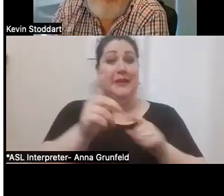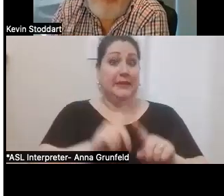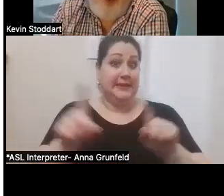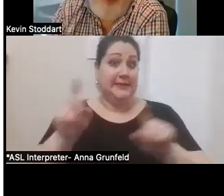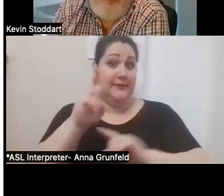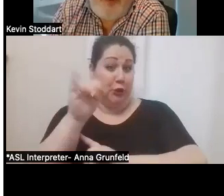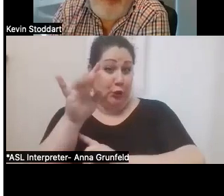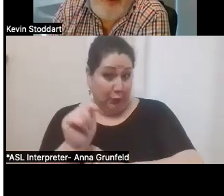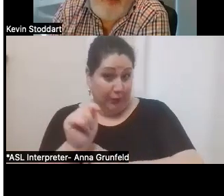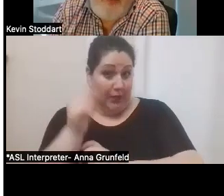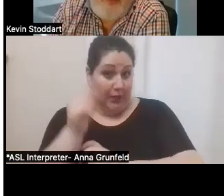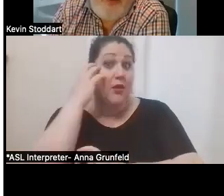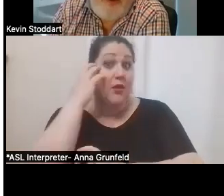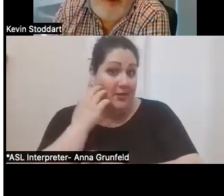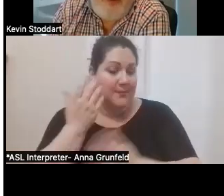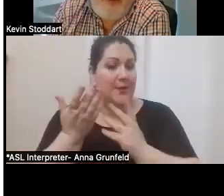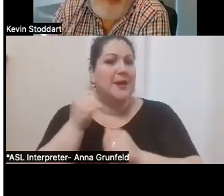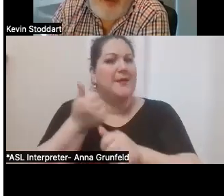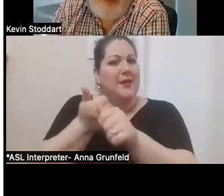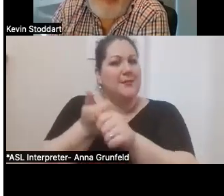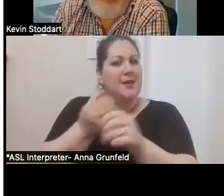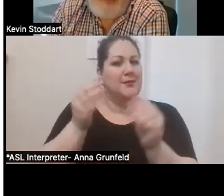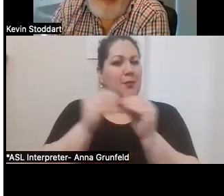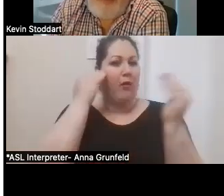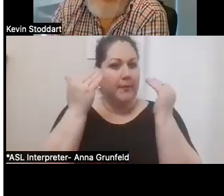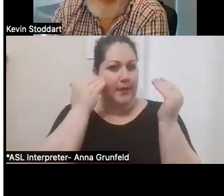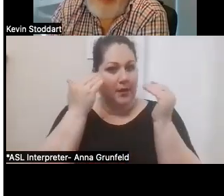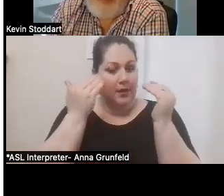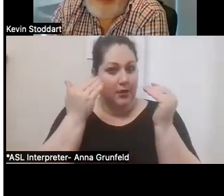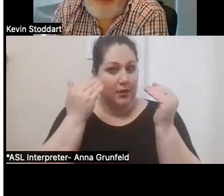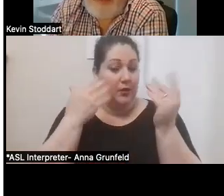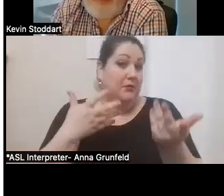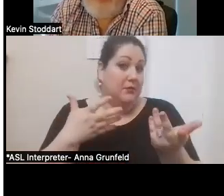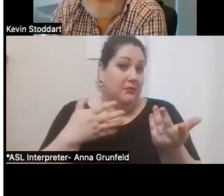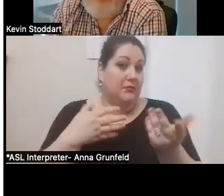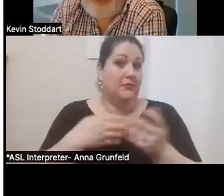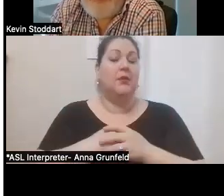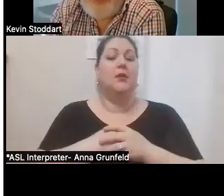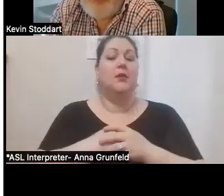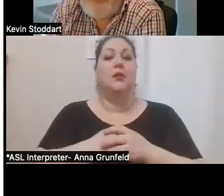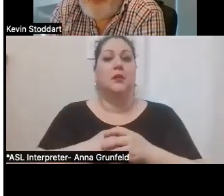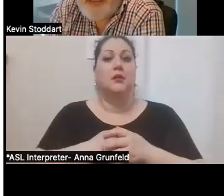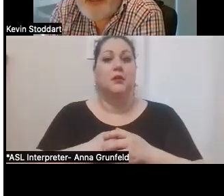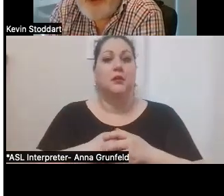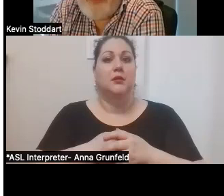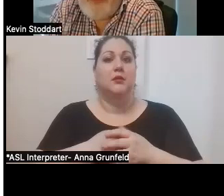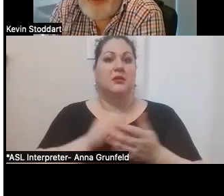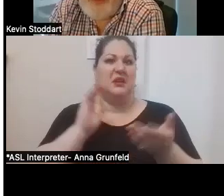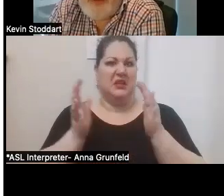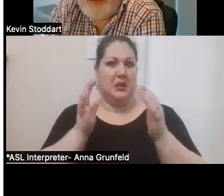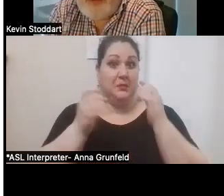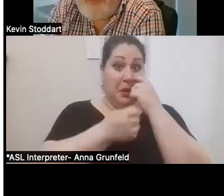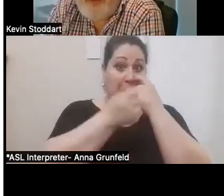they're more familiar with than having a placement or rotation in a different